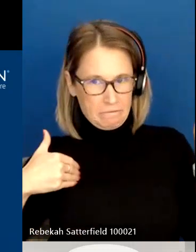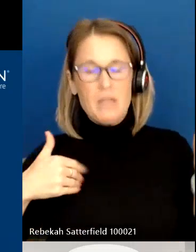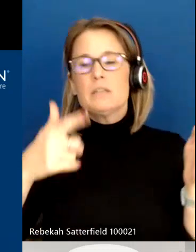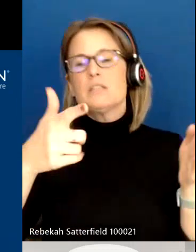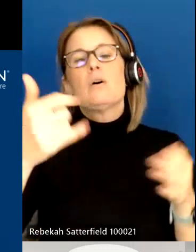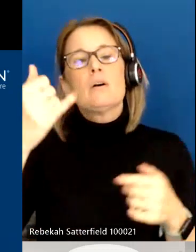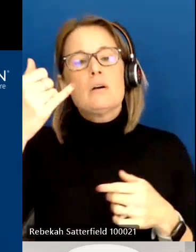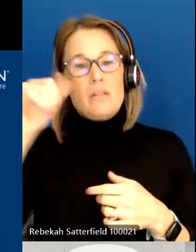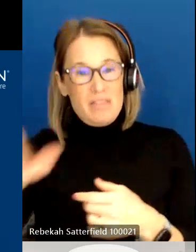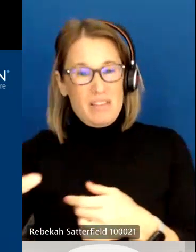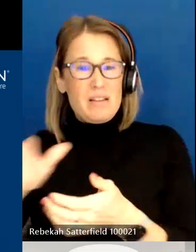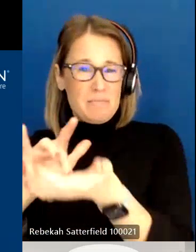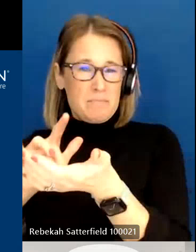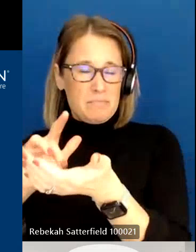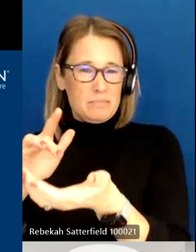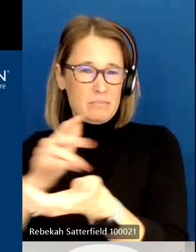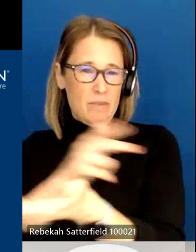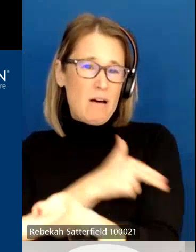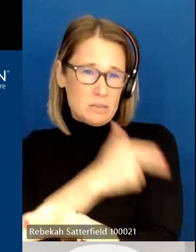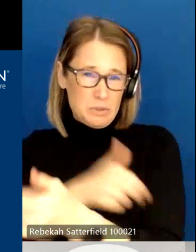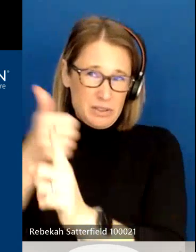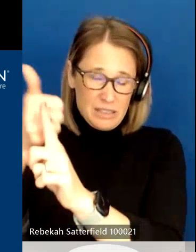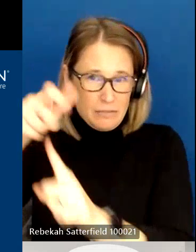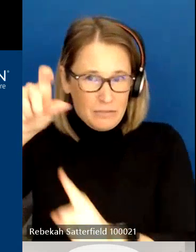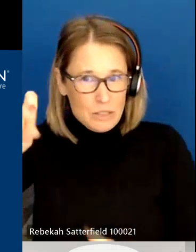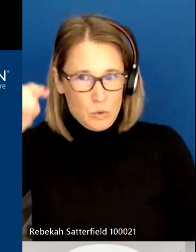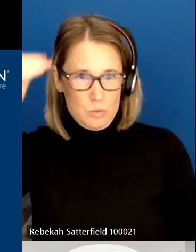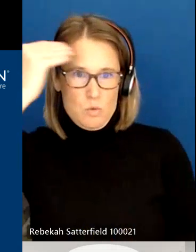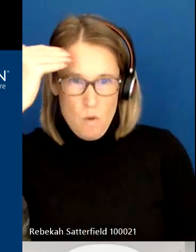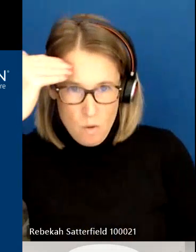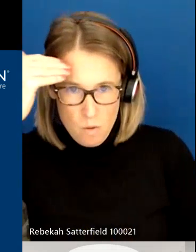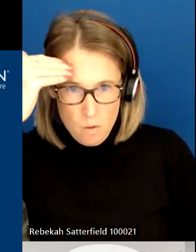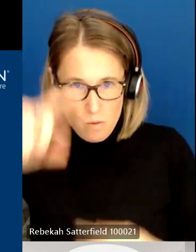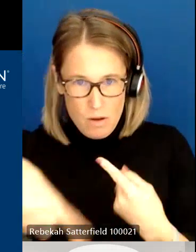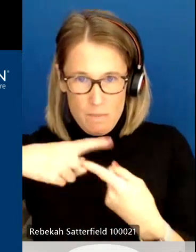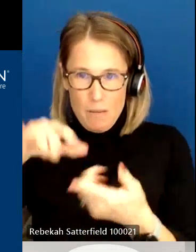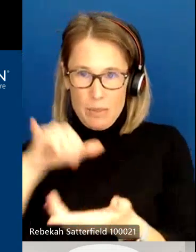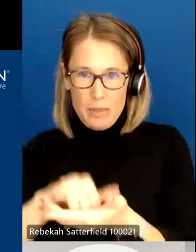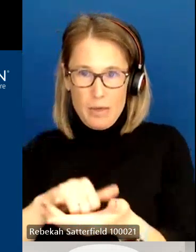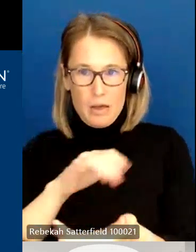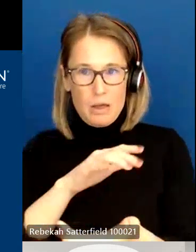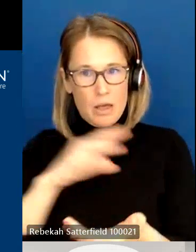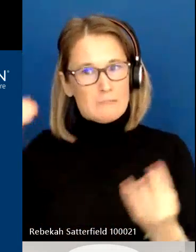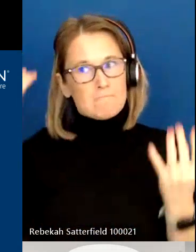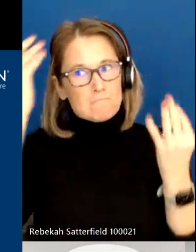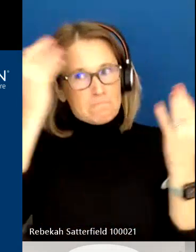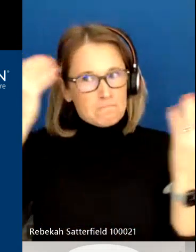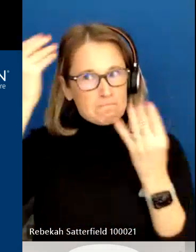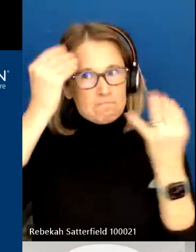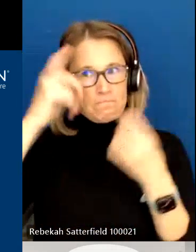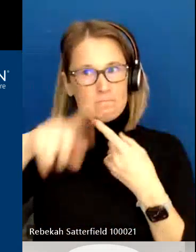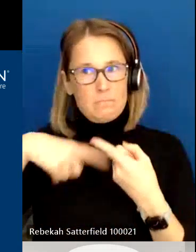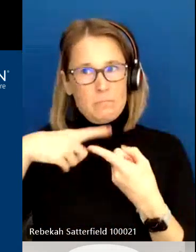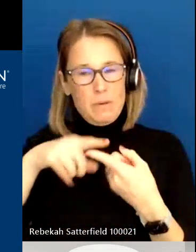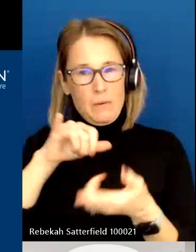be aware of of any such disclosures review them you know you would think use them in accordance